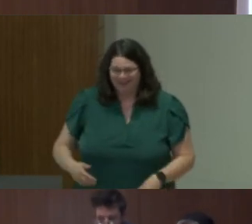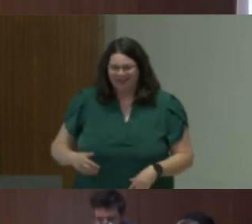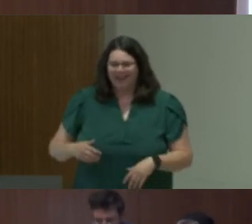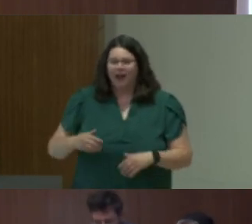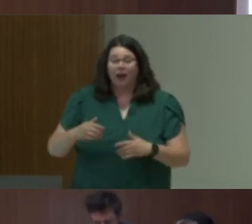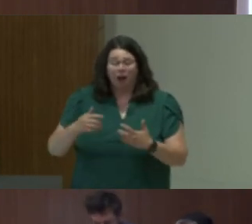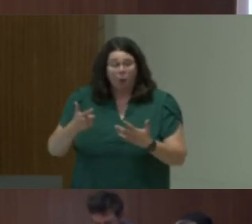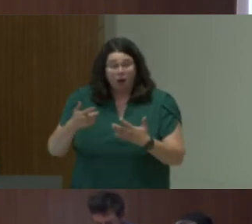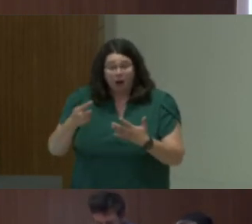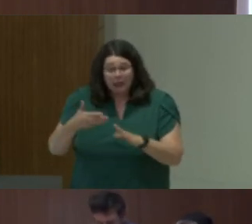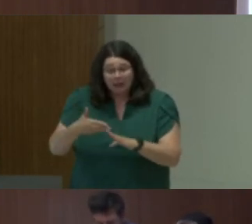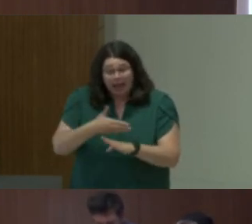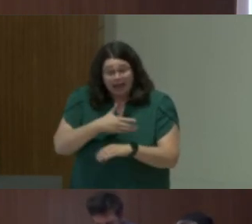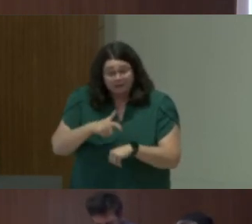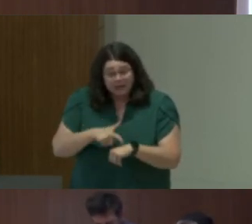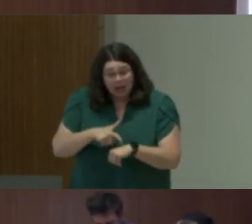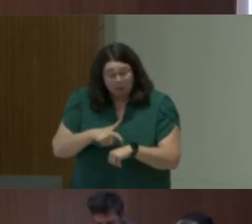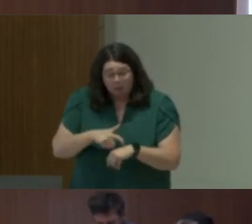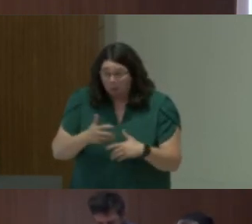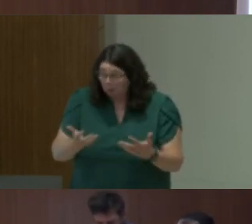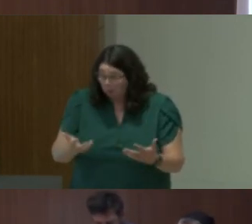I thought it might be a wonderful opportunity though to ask some general